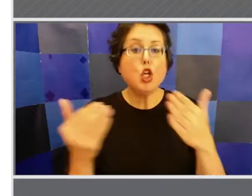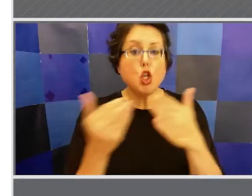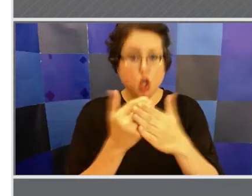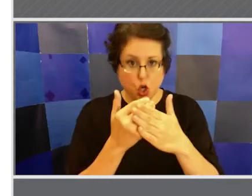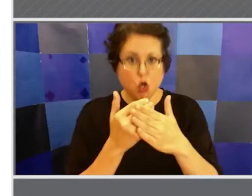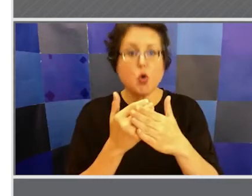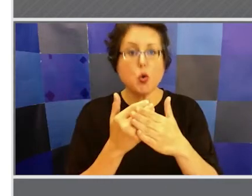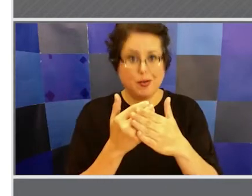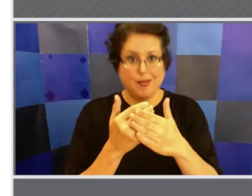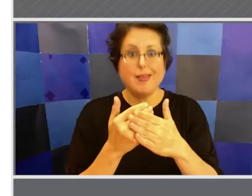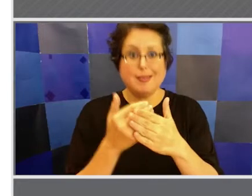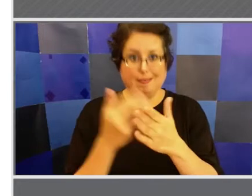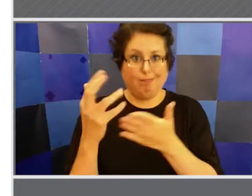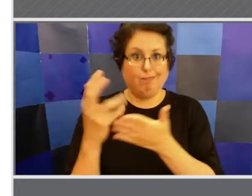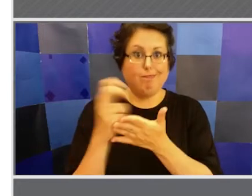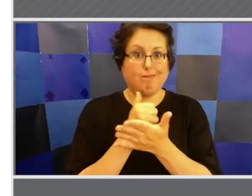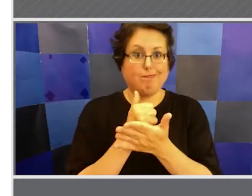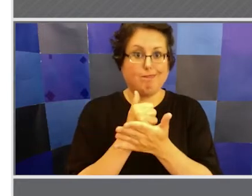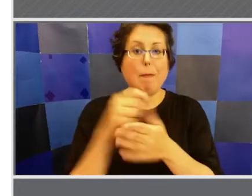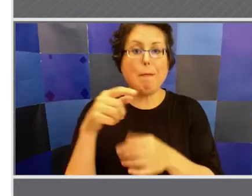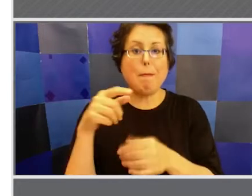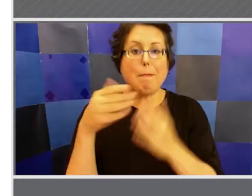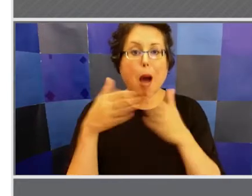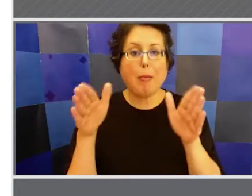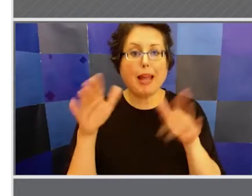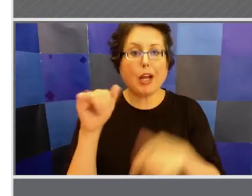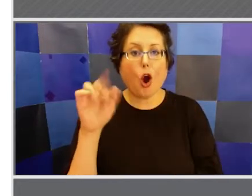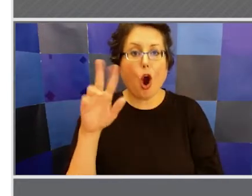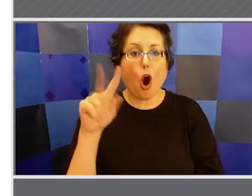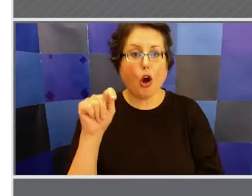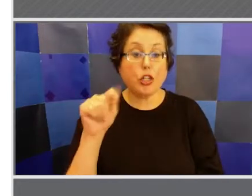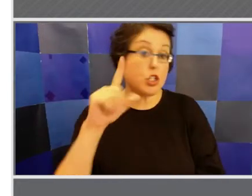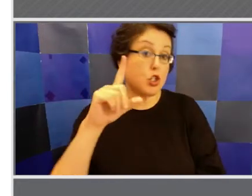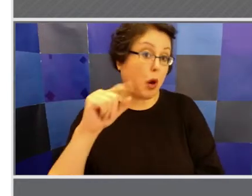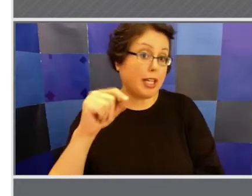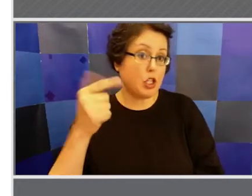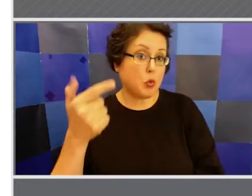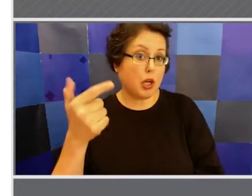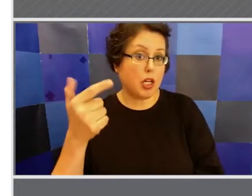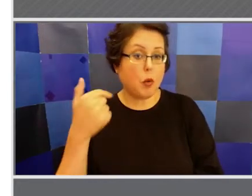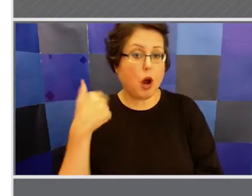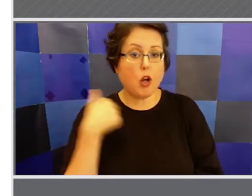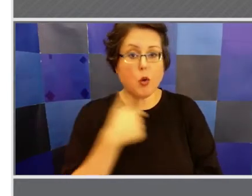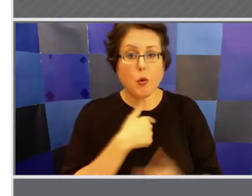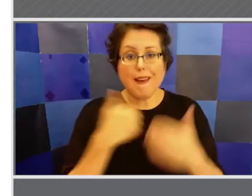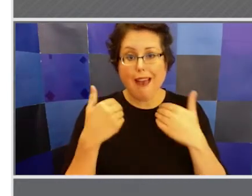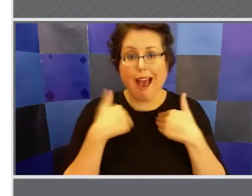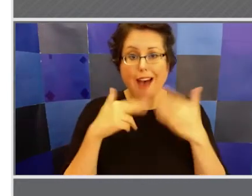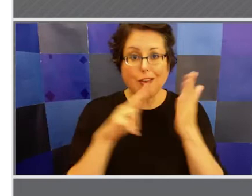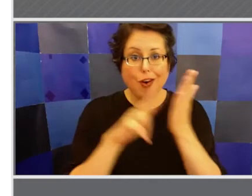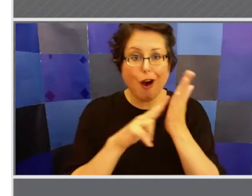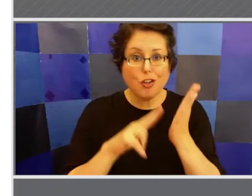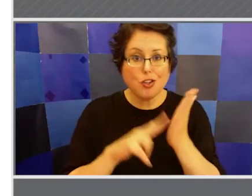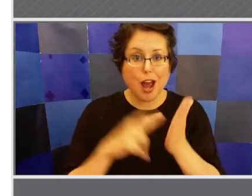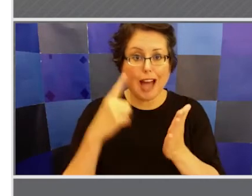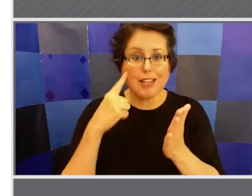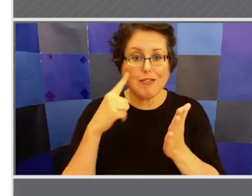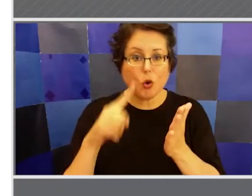So, in 2021, for example, we have, you know gone under contract for a series of artists,